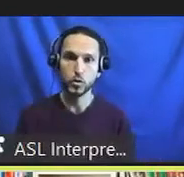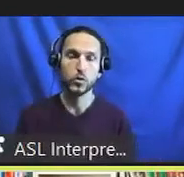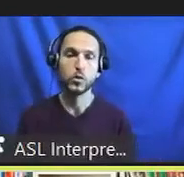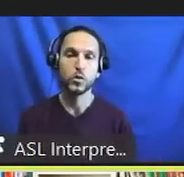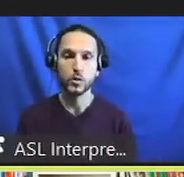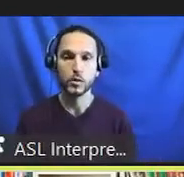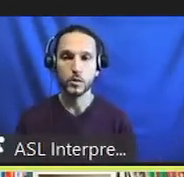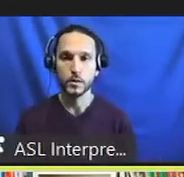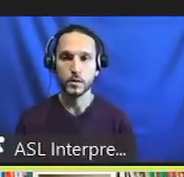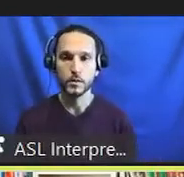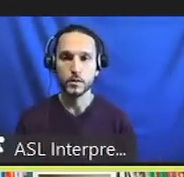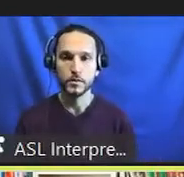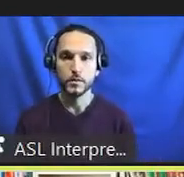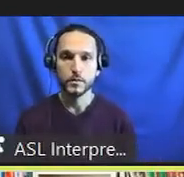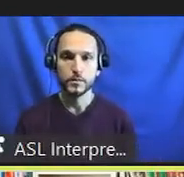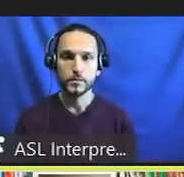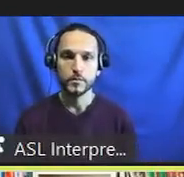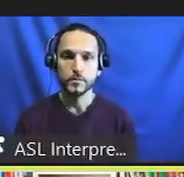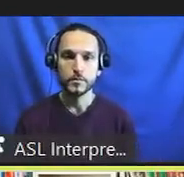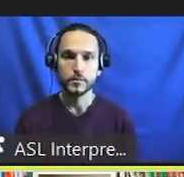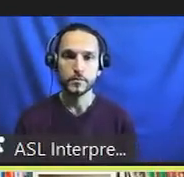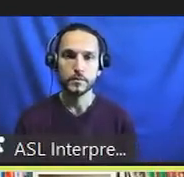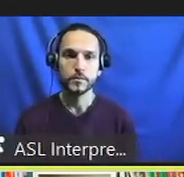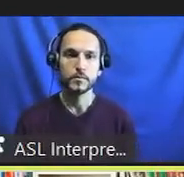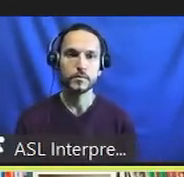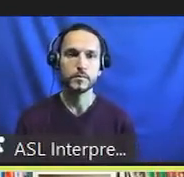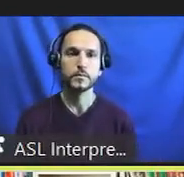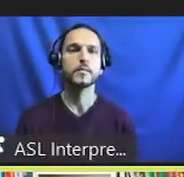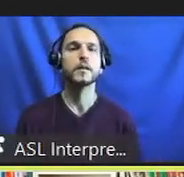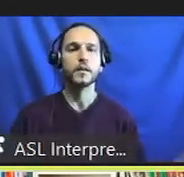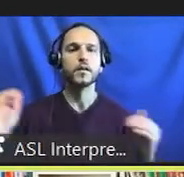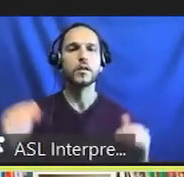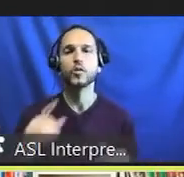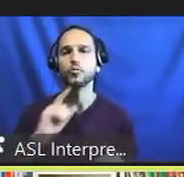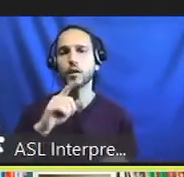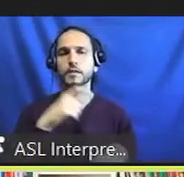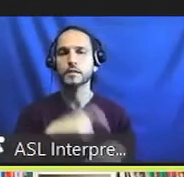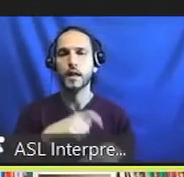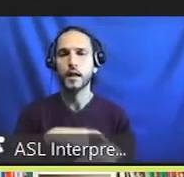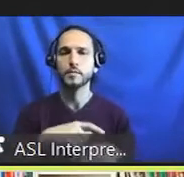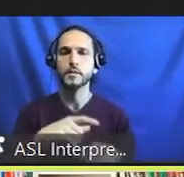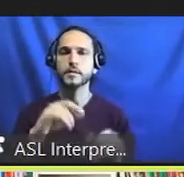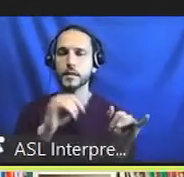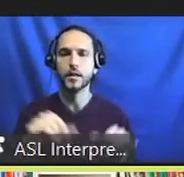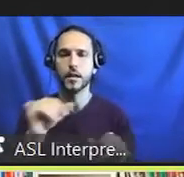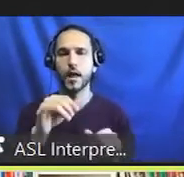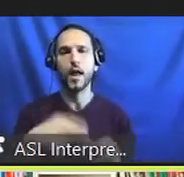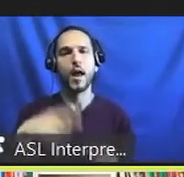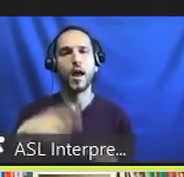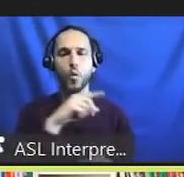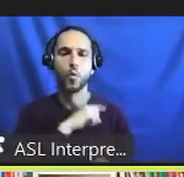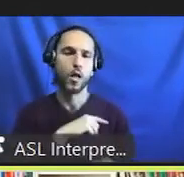But in real-time scenarios, high-quality industry standard